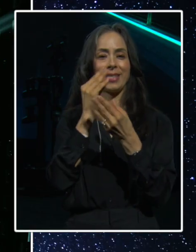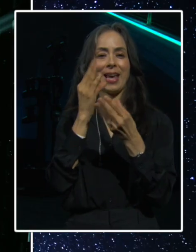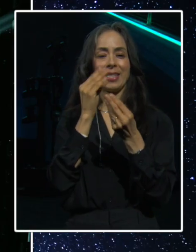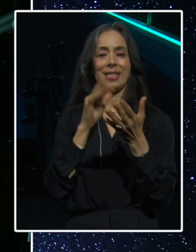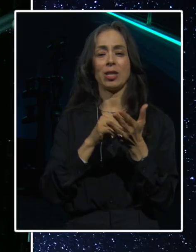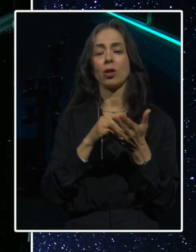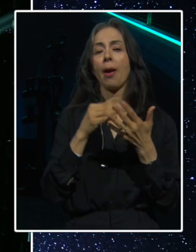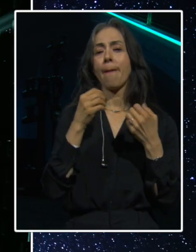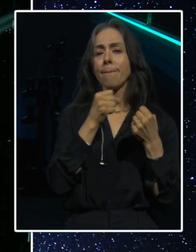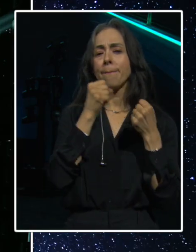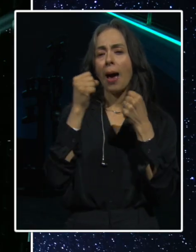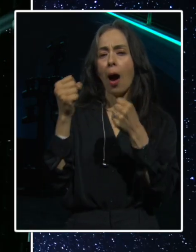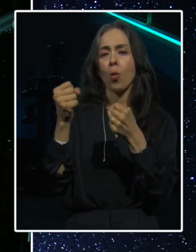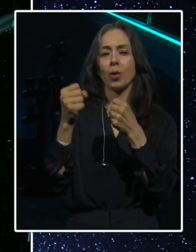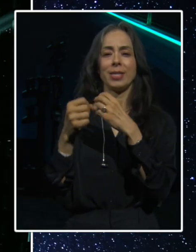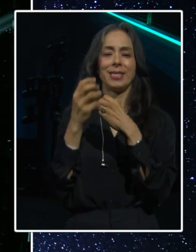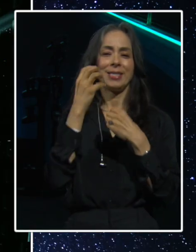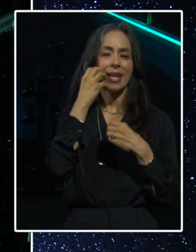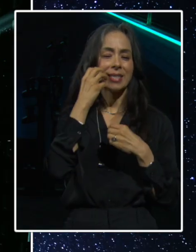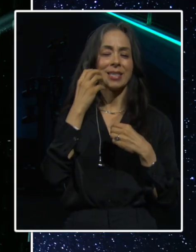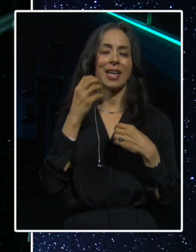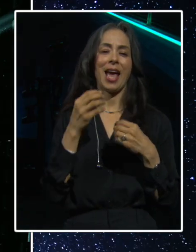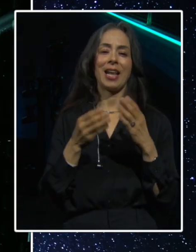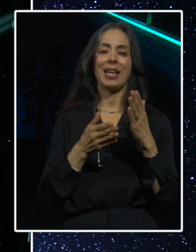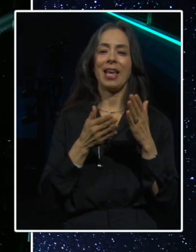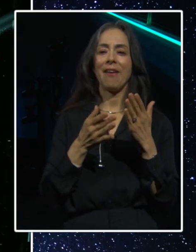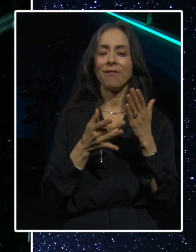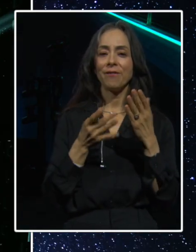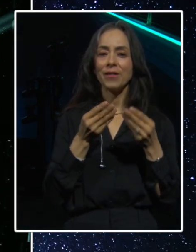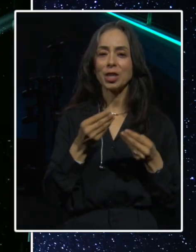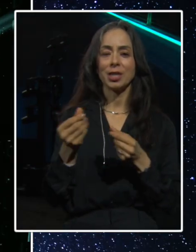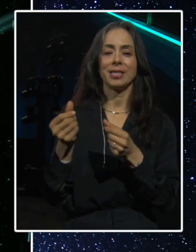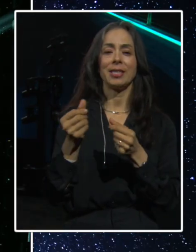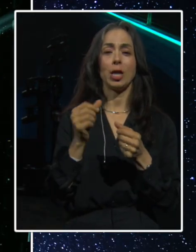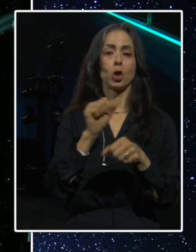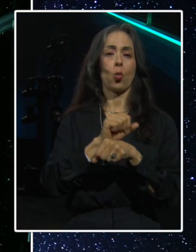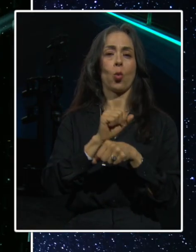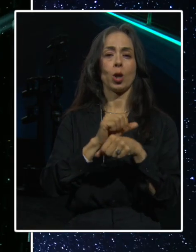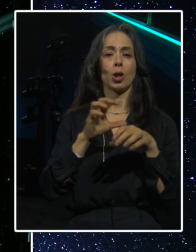providing the power, density, and efficiency that your workloads demand,